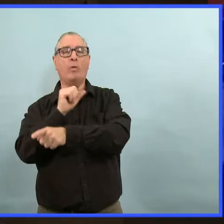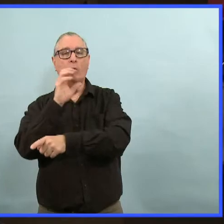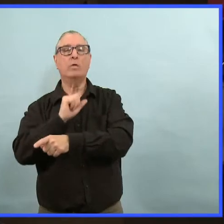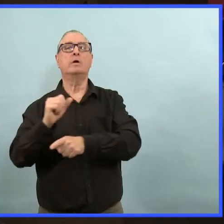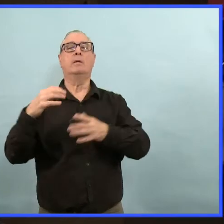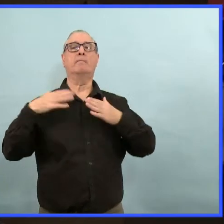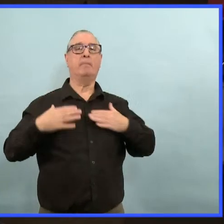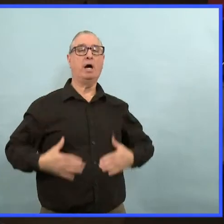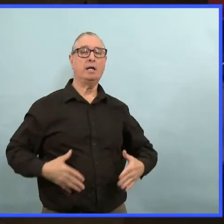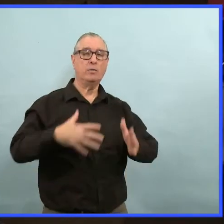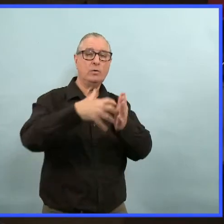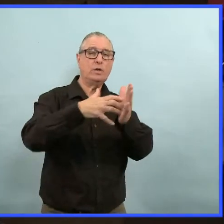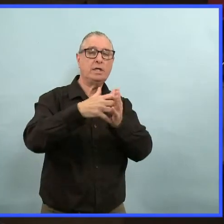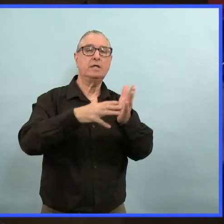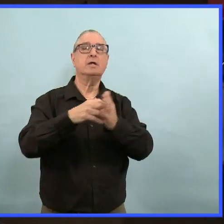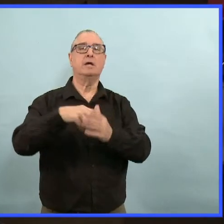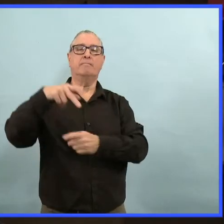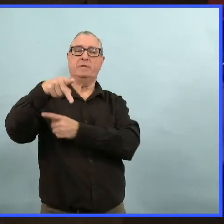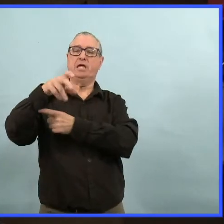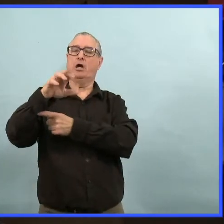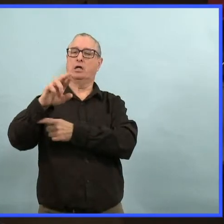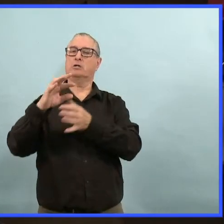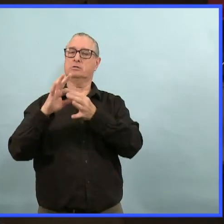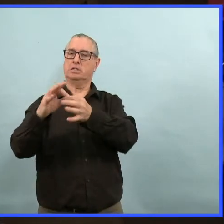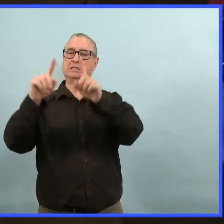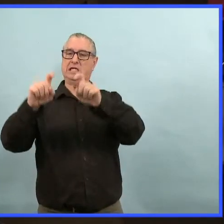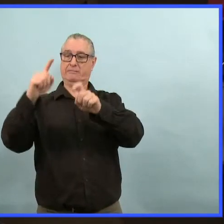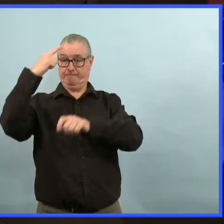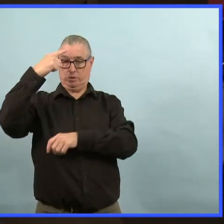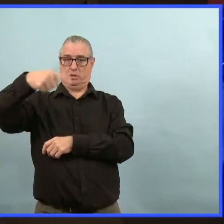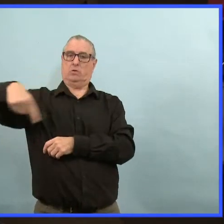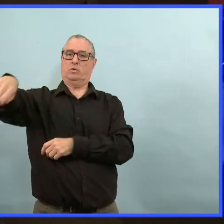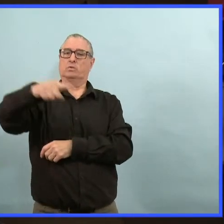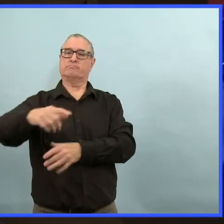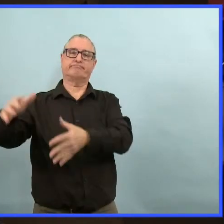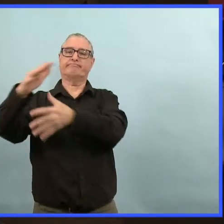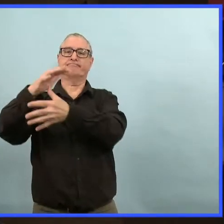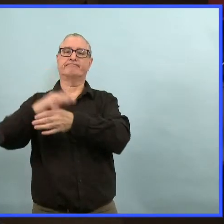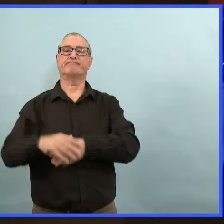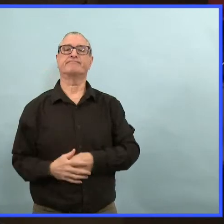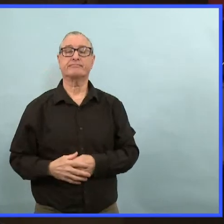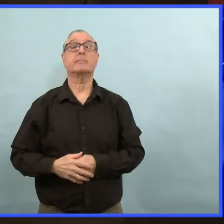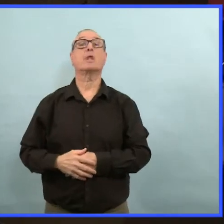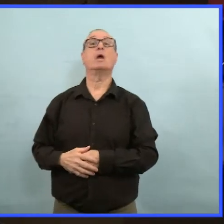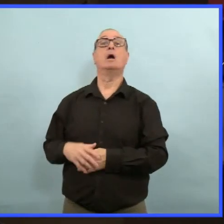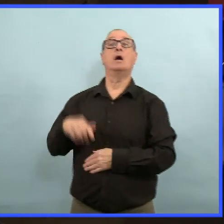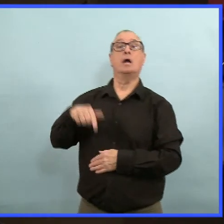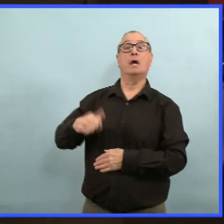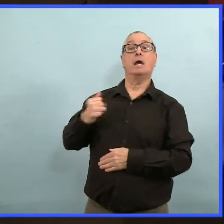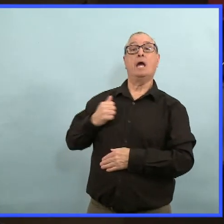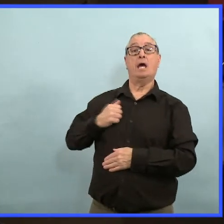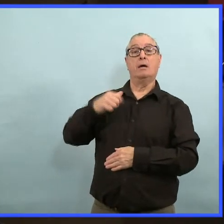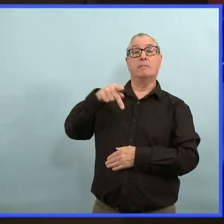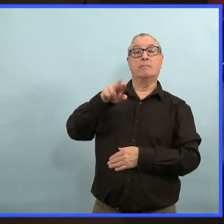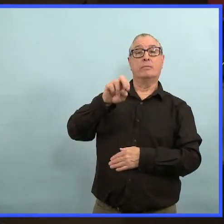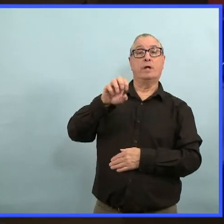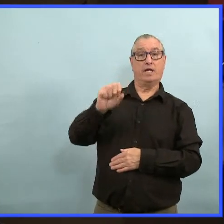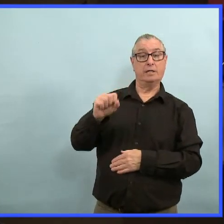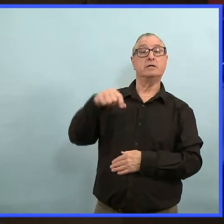from the canadian press steve hi there i'm i'm wondering if you could expand on the decision to